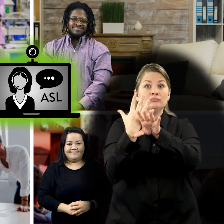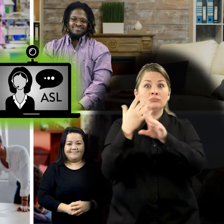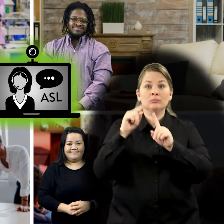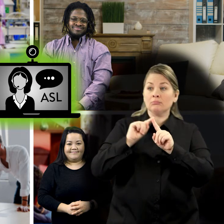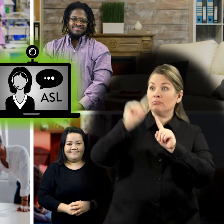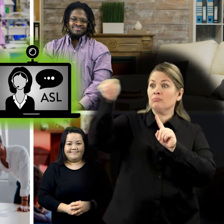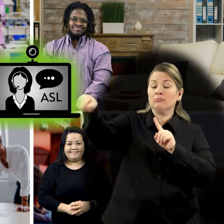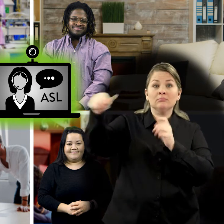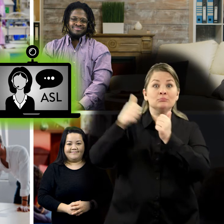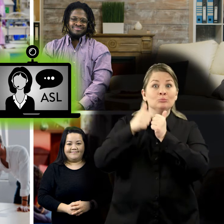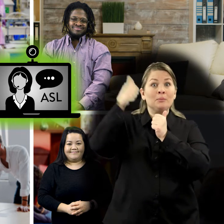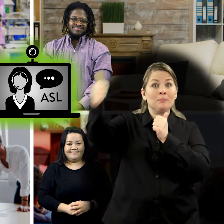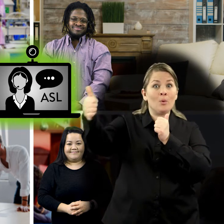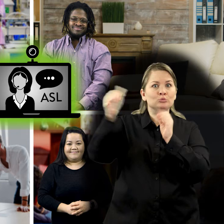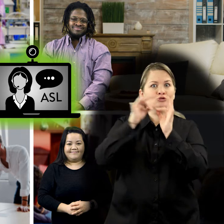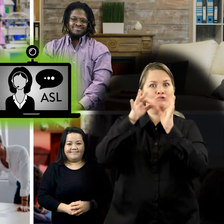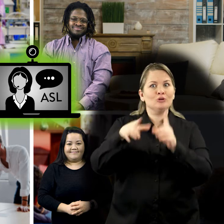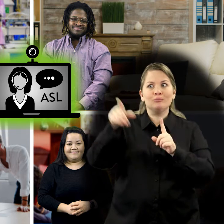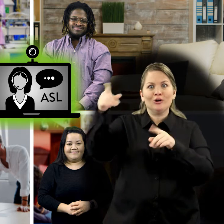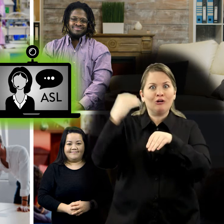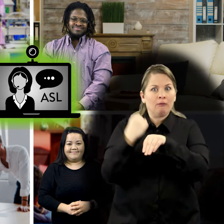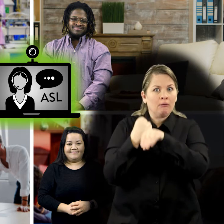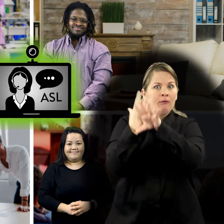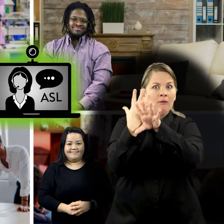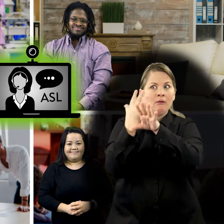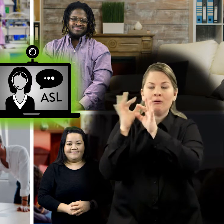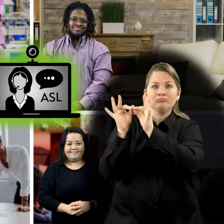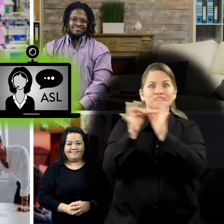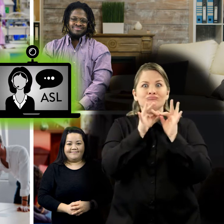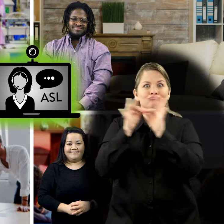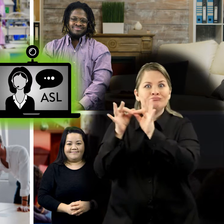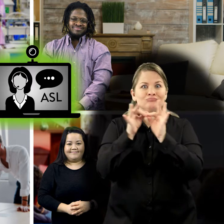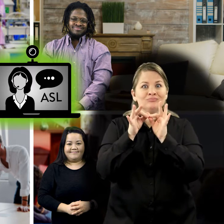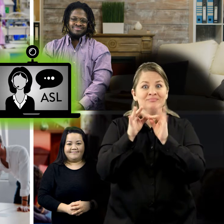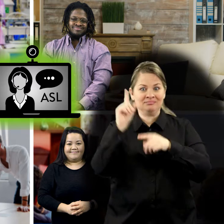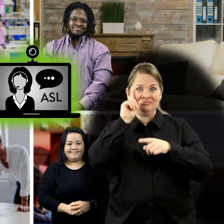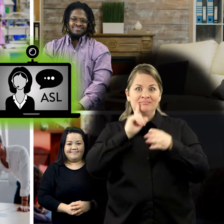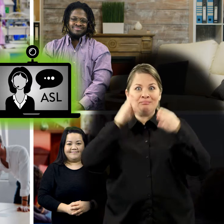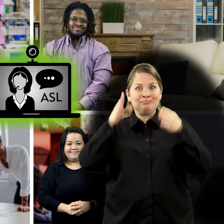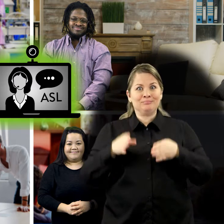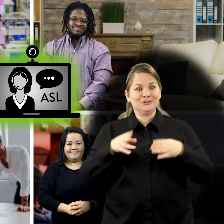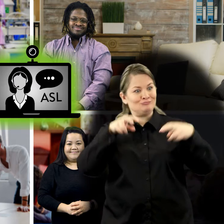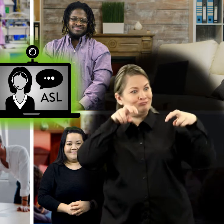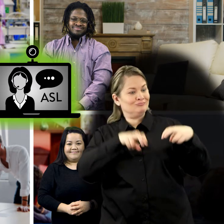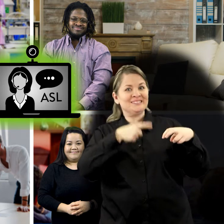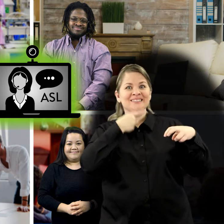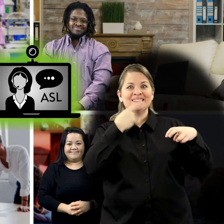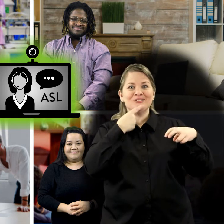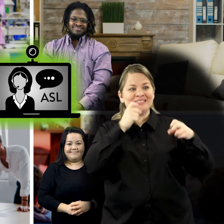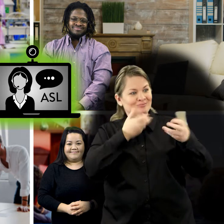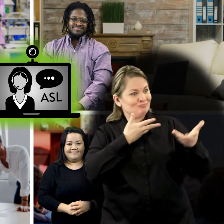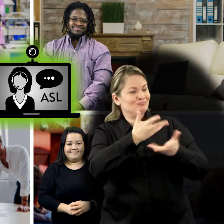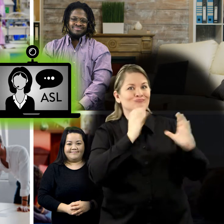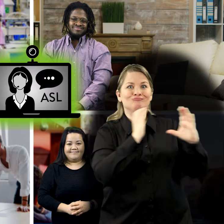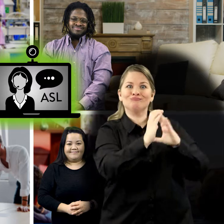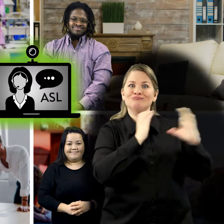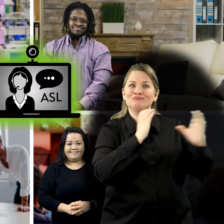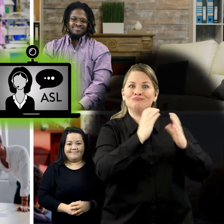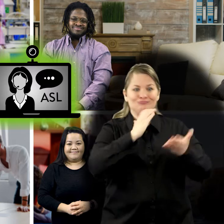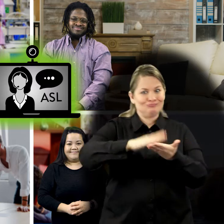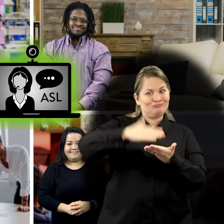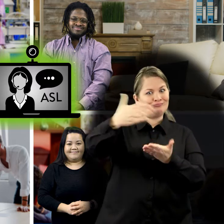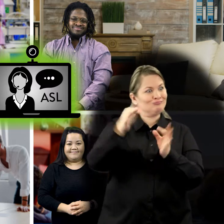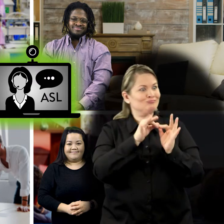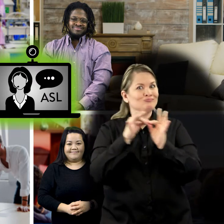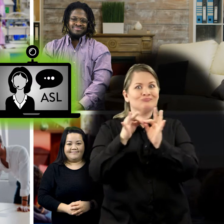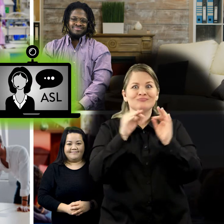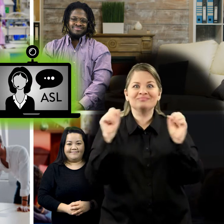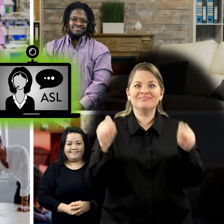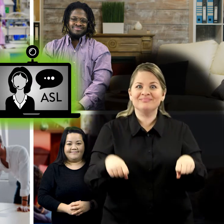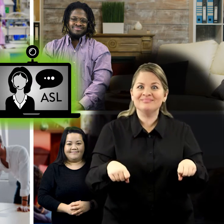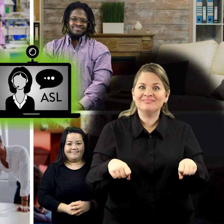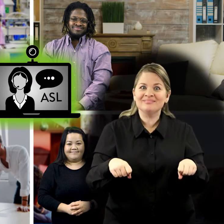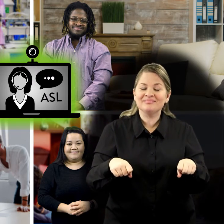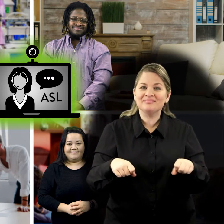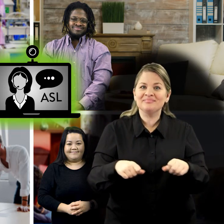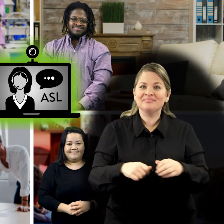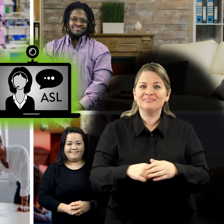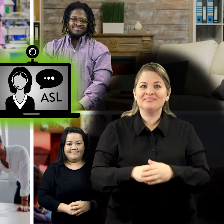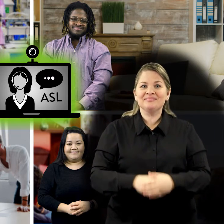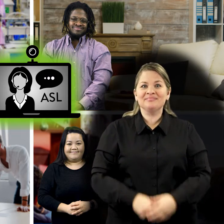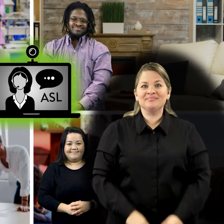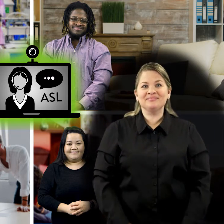in another location to facilitate your in-person communications with a hearing person.